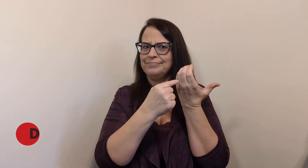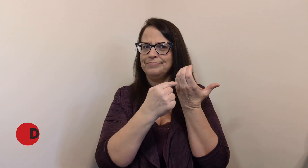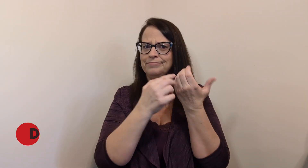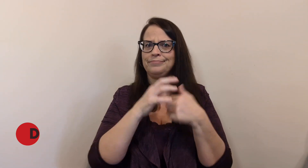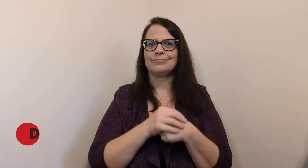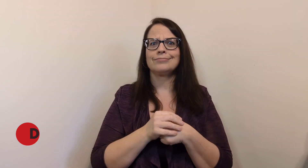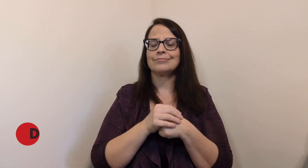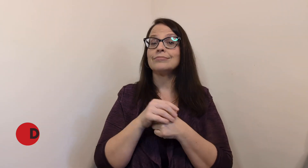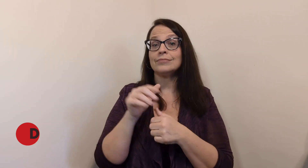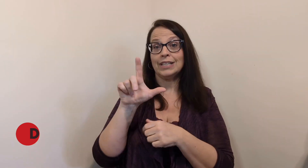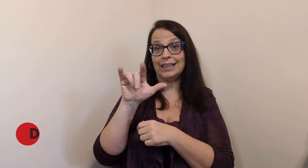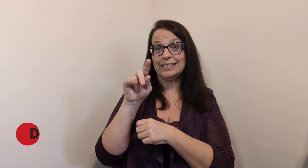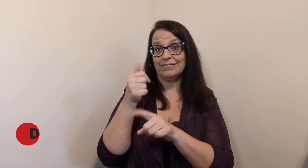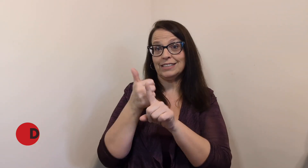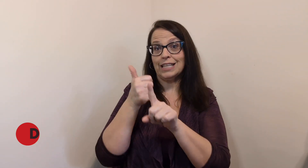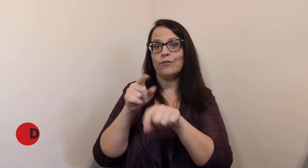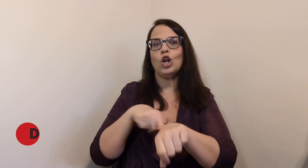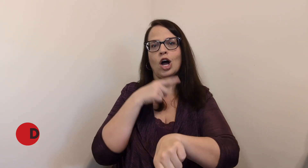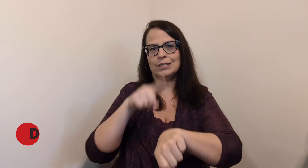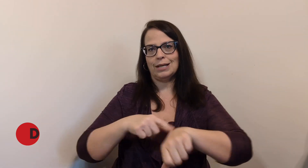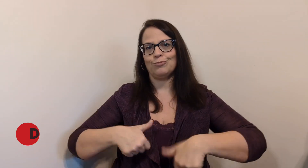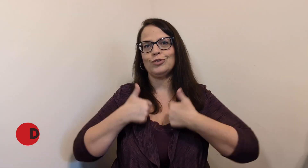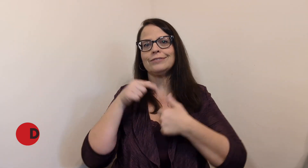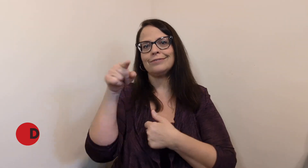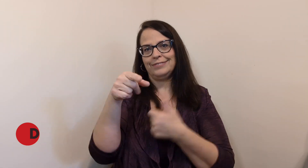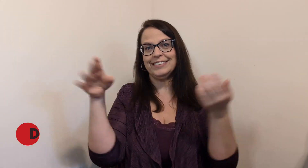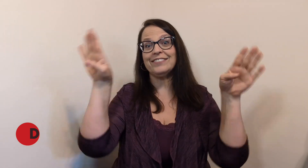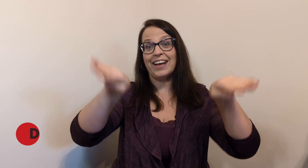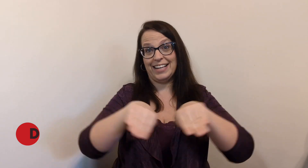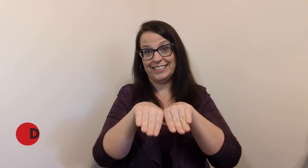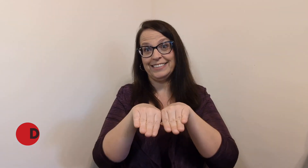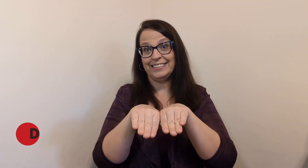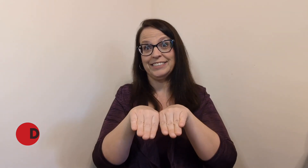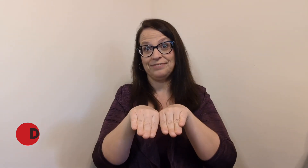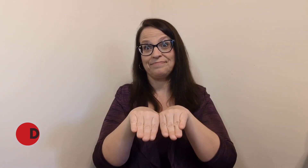on a wine tumbler. Linda is a Deaf long-time resident.